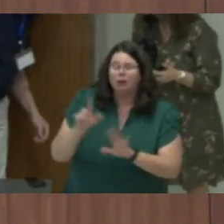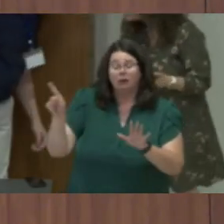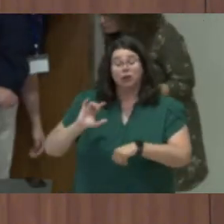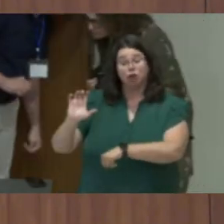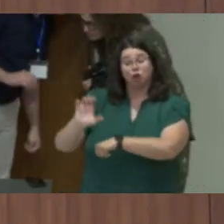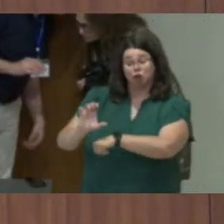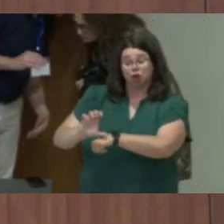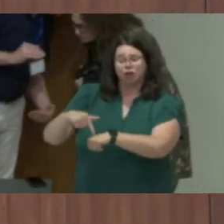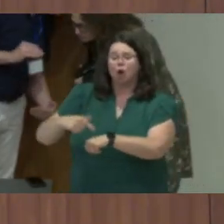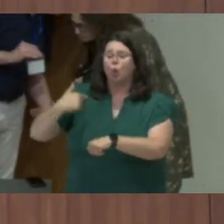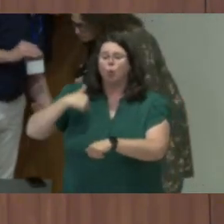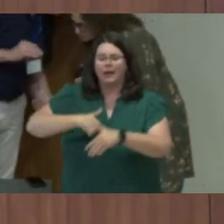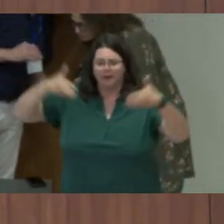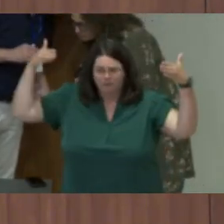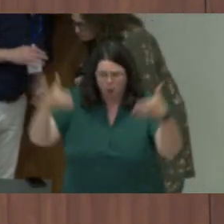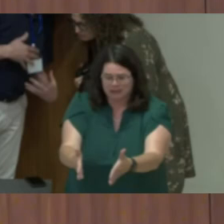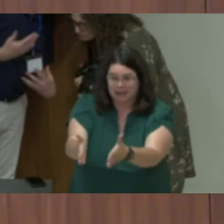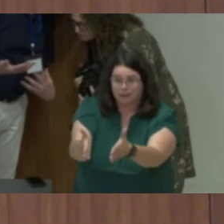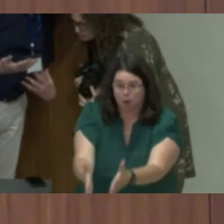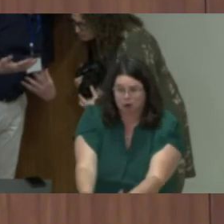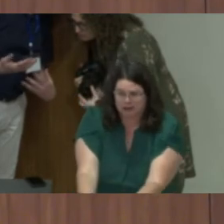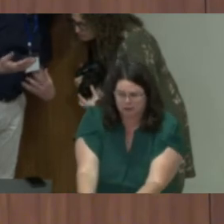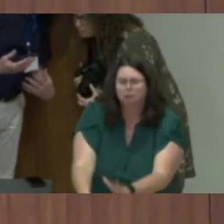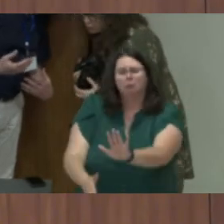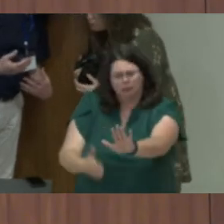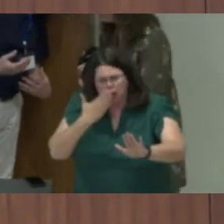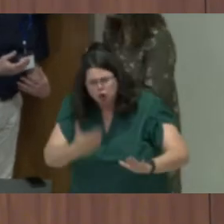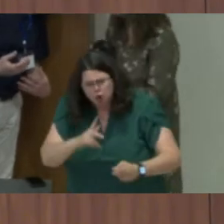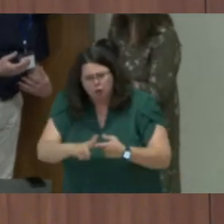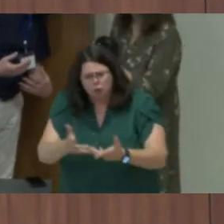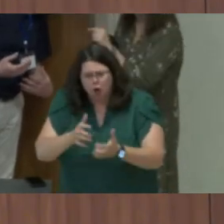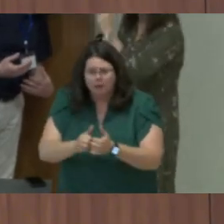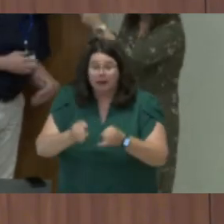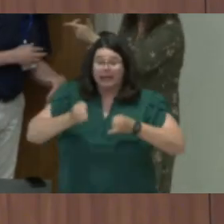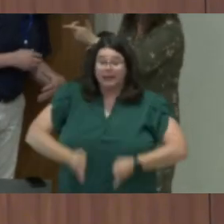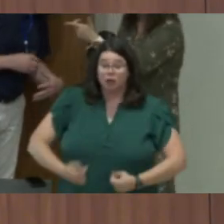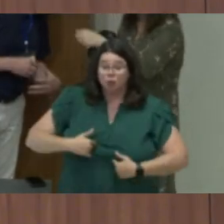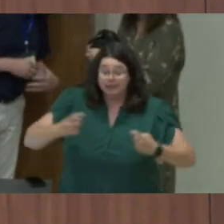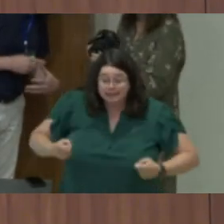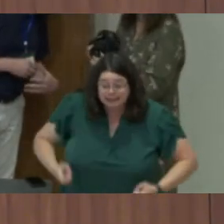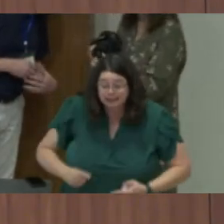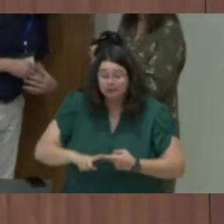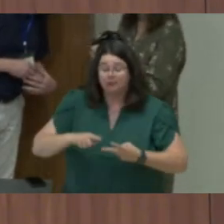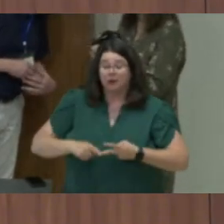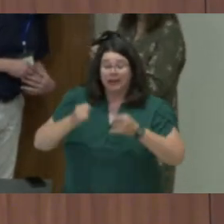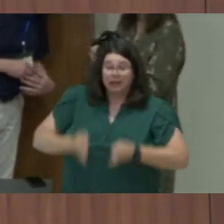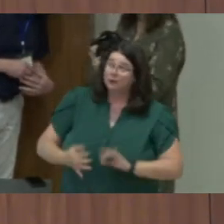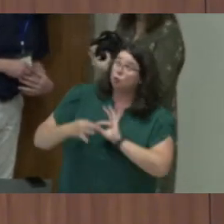the individual, which is good when we're talking about individual sin or individual relationship of God.